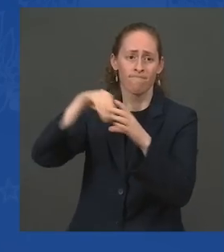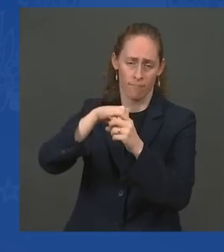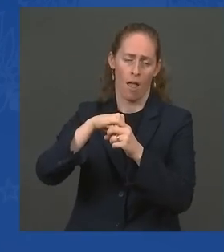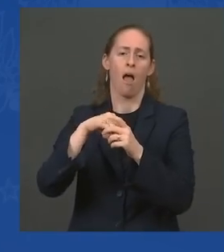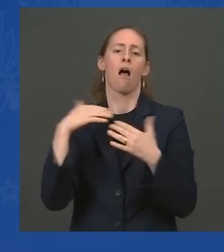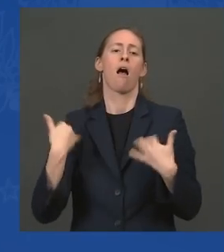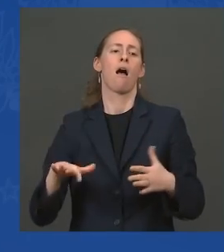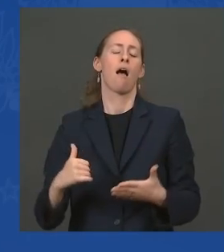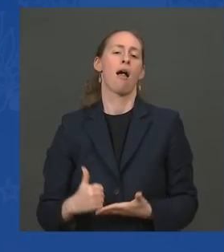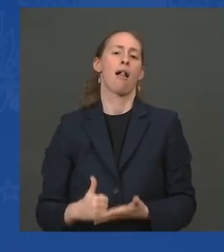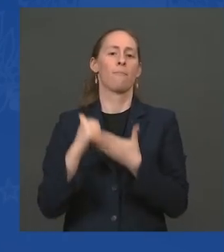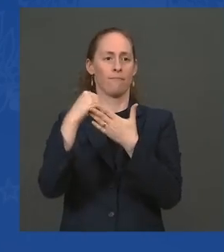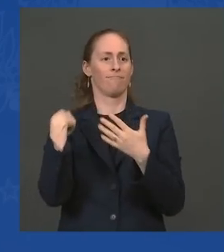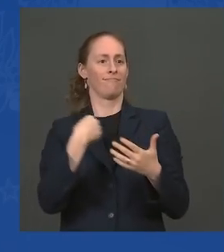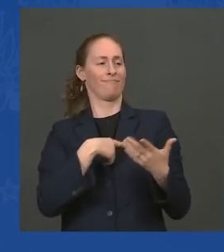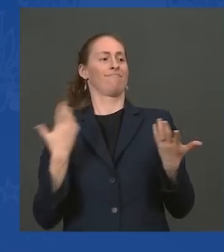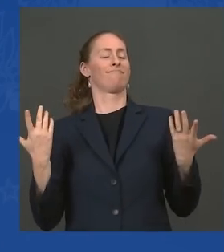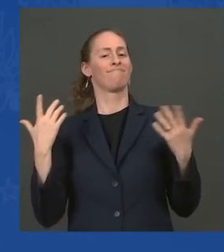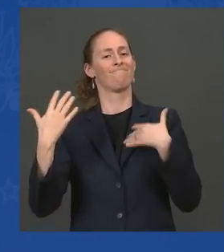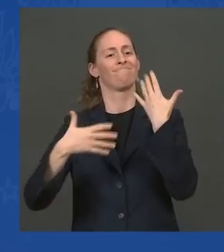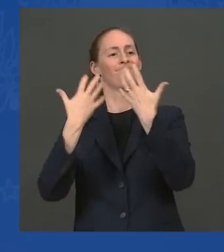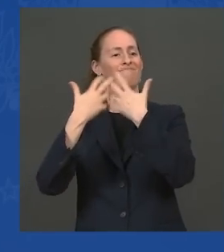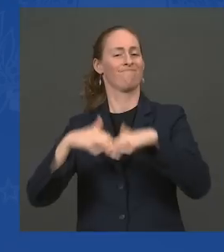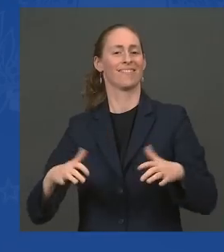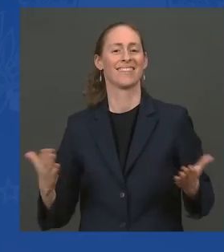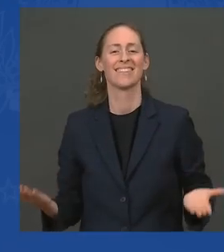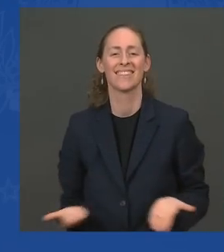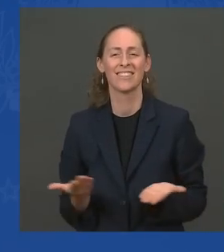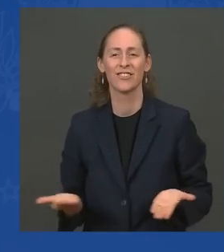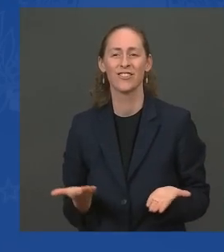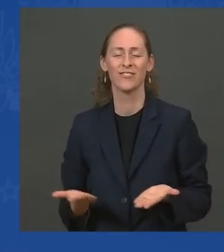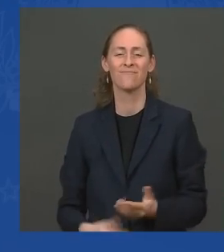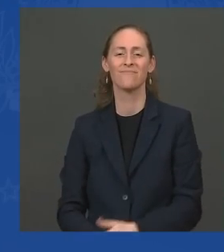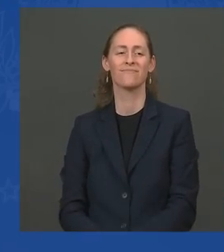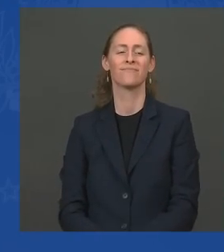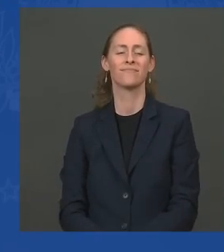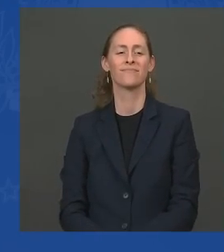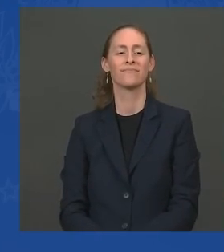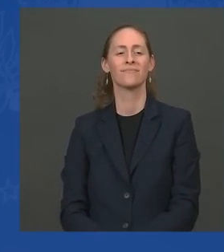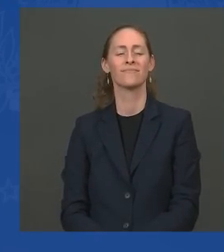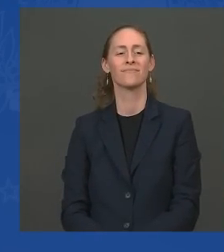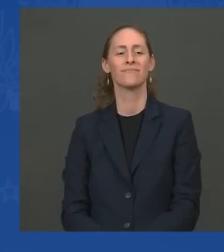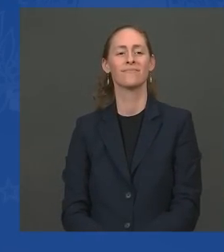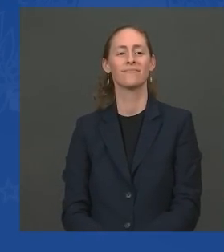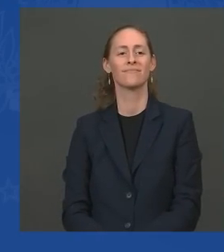So thank you. But in addition to welcoming the President and all of our guests,